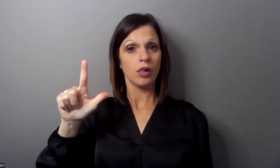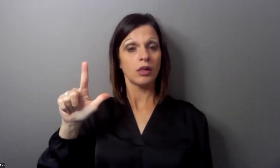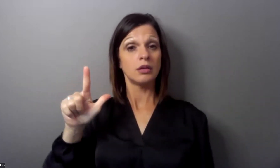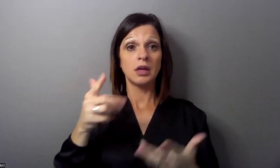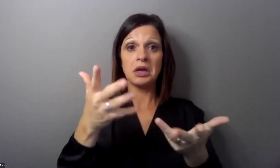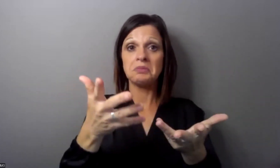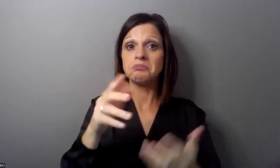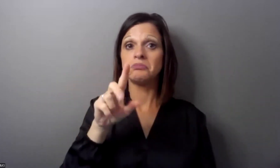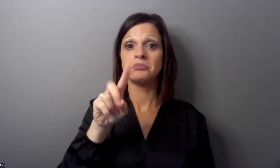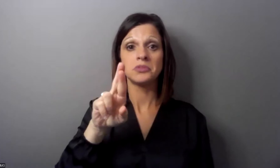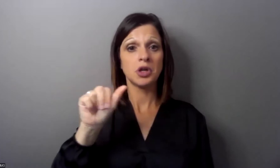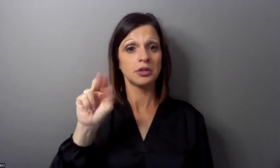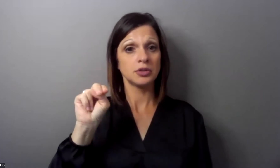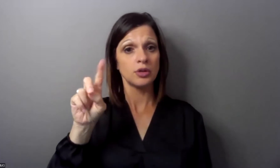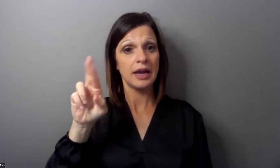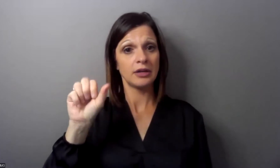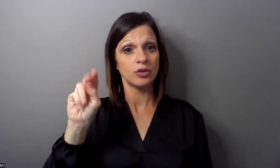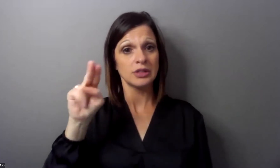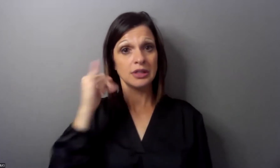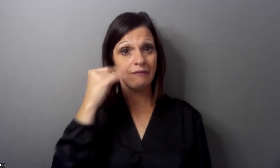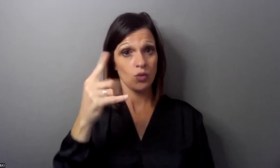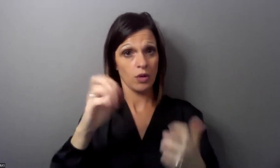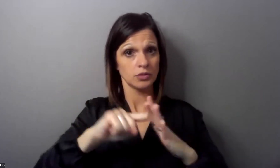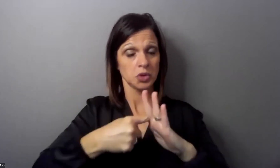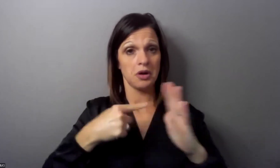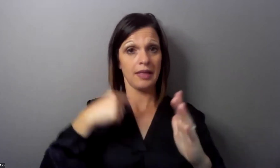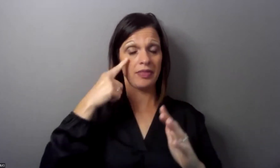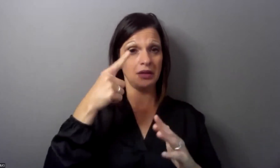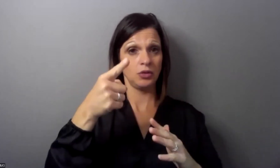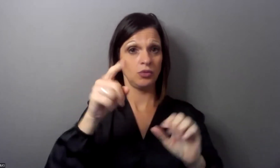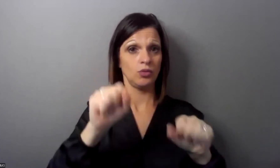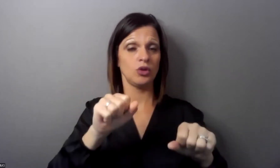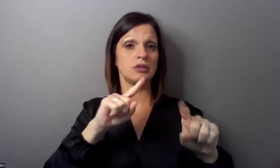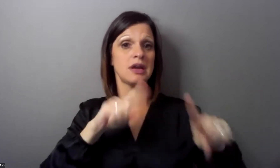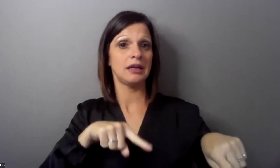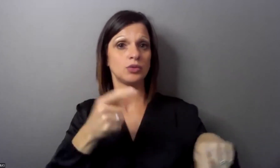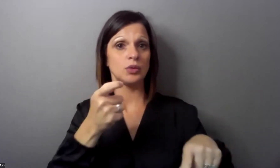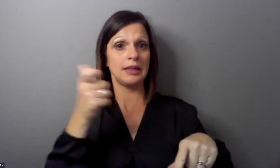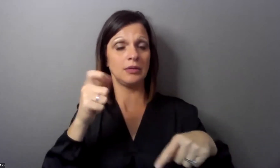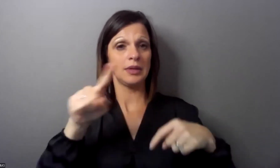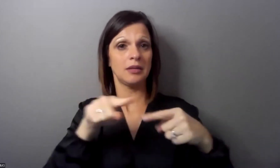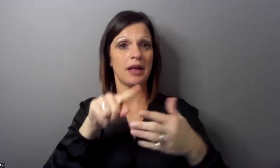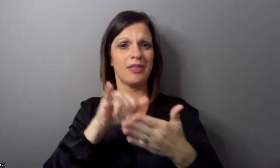and doctor Anderson, we can answer a little bit of the question about permeating the healthcare system.